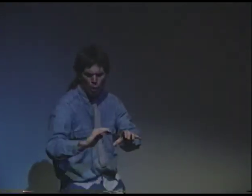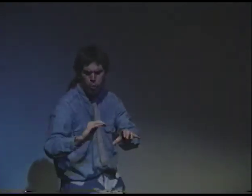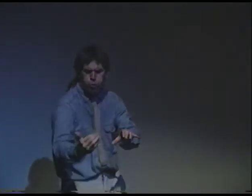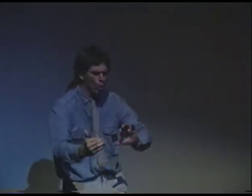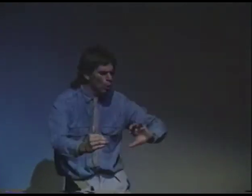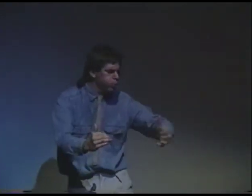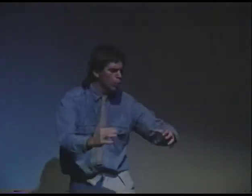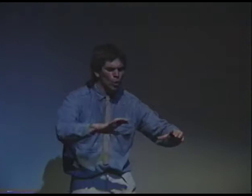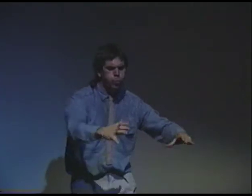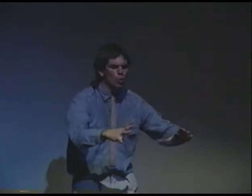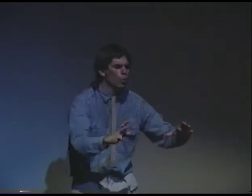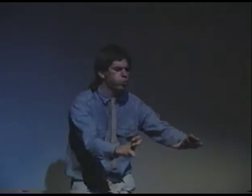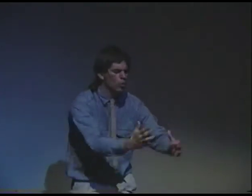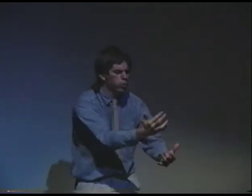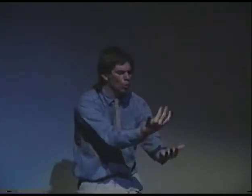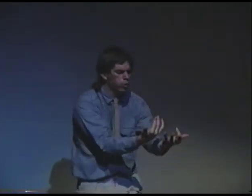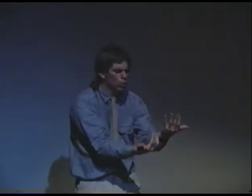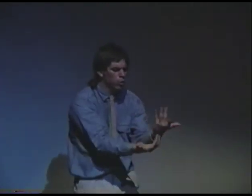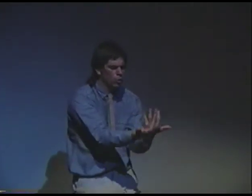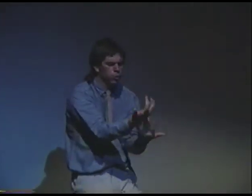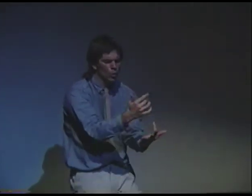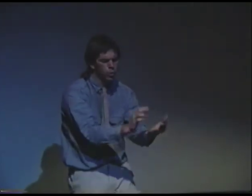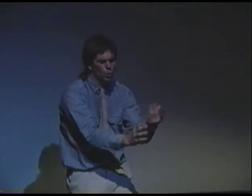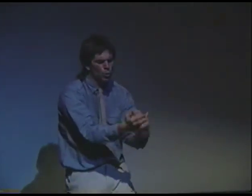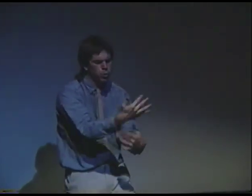Beyond the fire, a circle of rocks